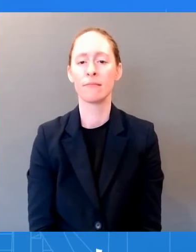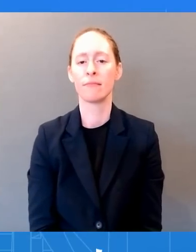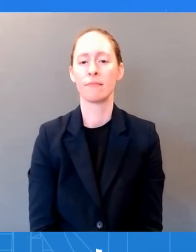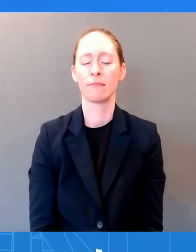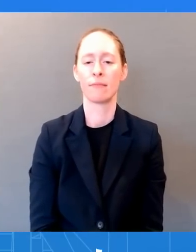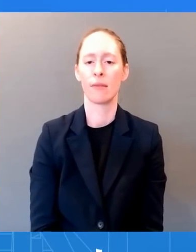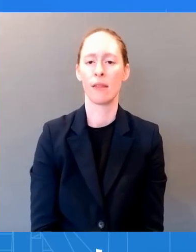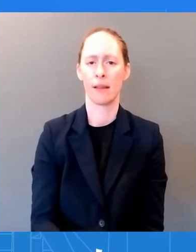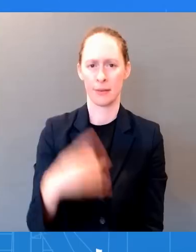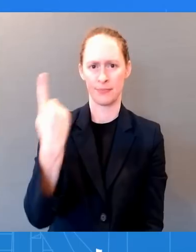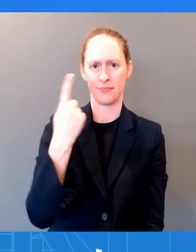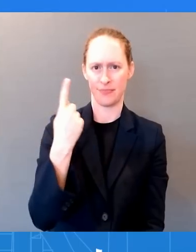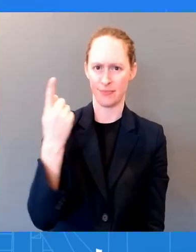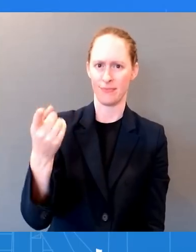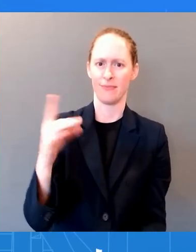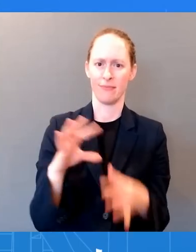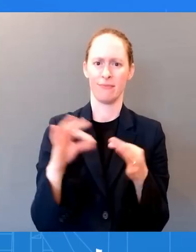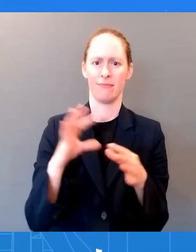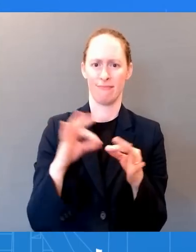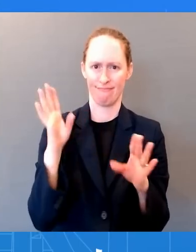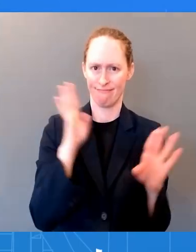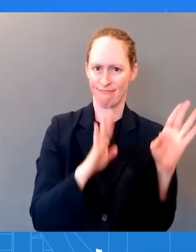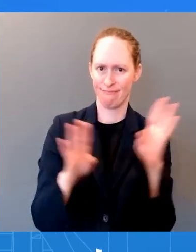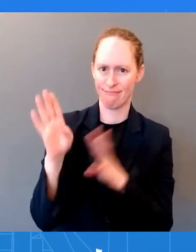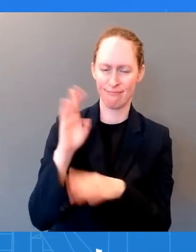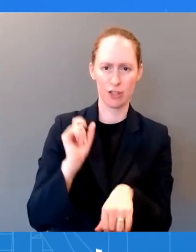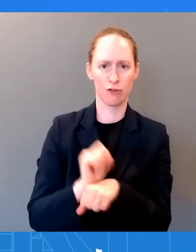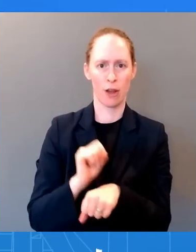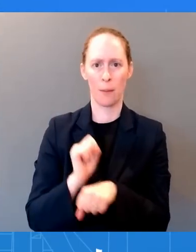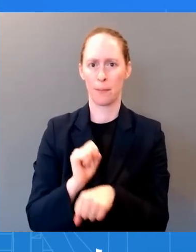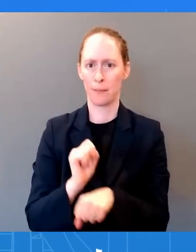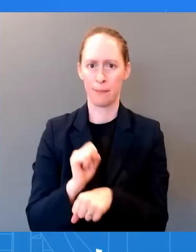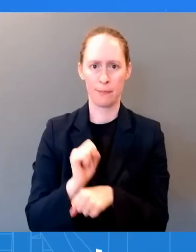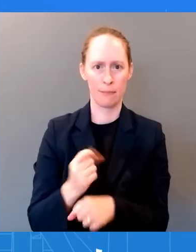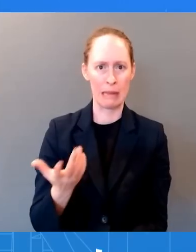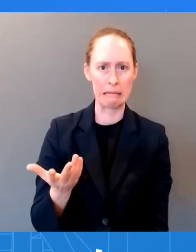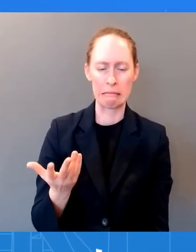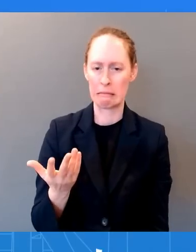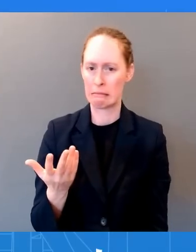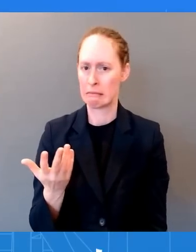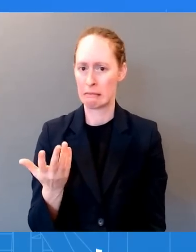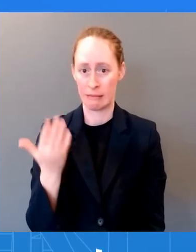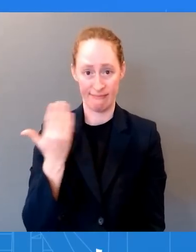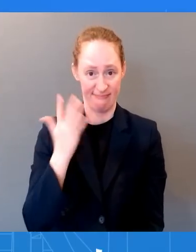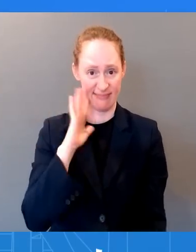Does the President share any of those concerns about an overreach or a possible overreach? Ms. Jean-Pierre: So, as you know, we've been very clear